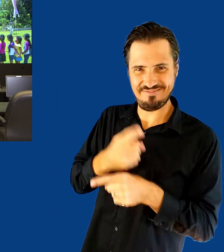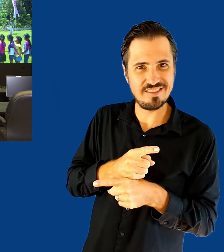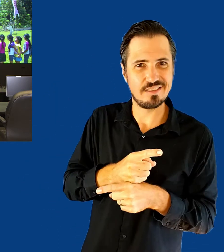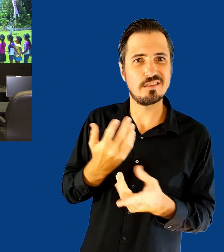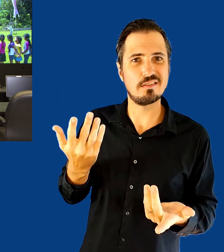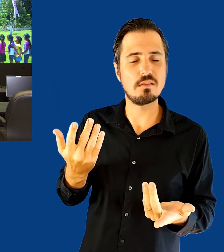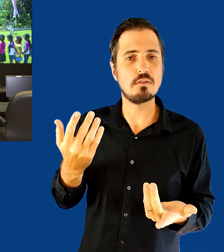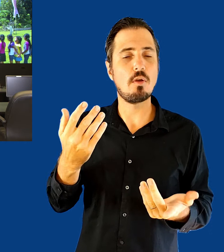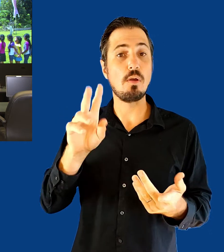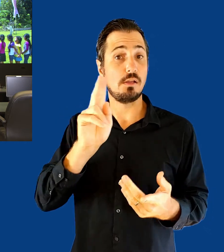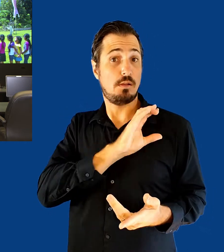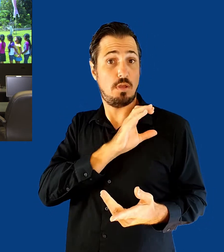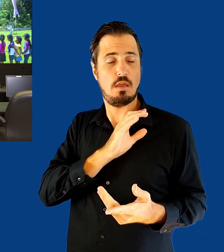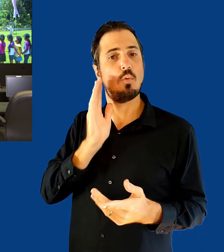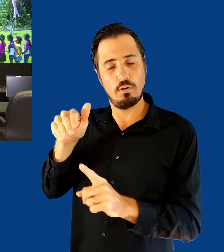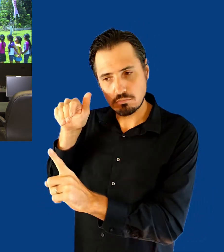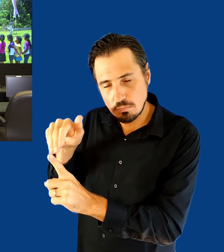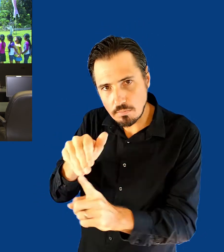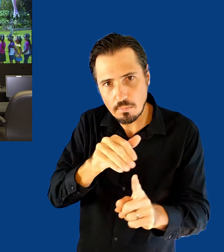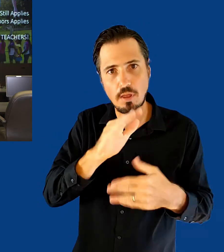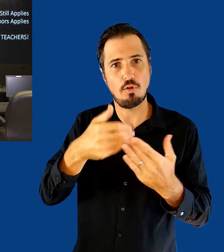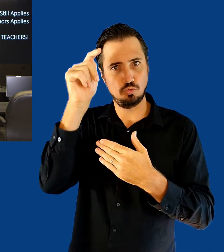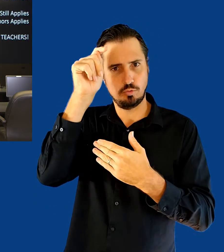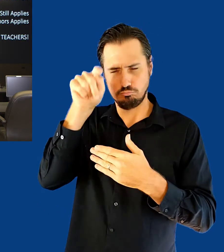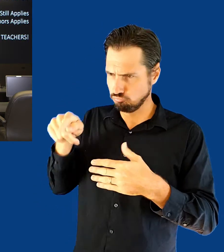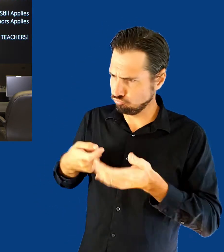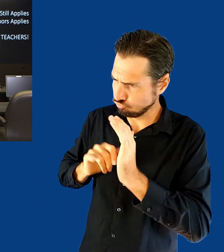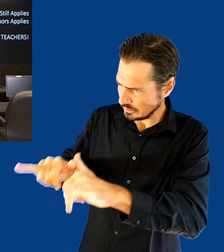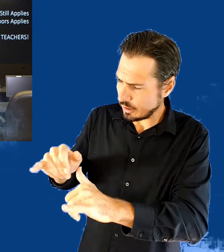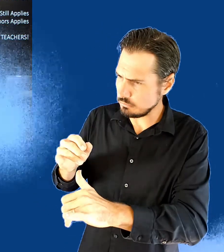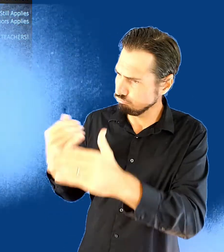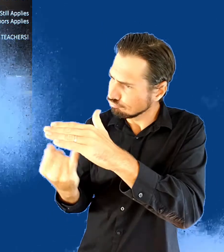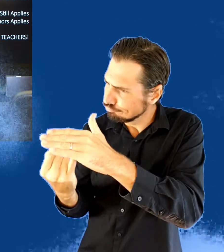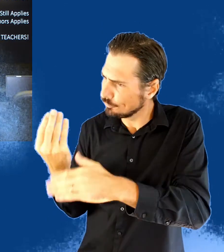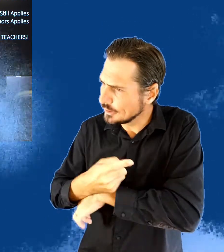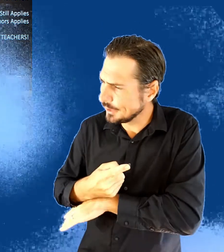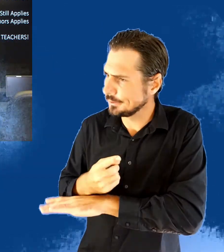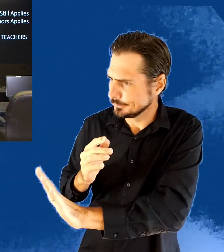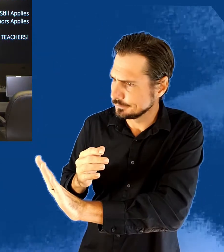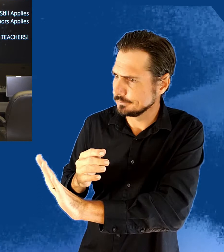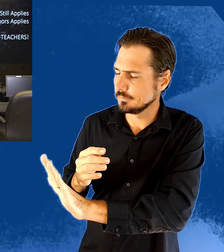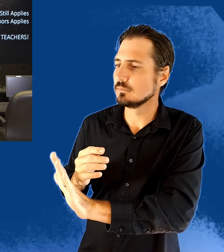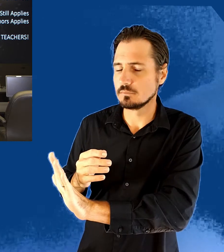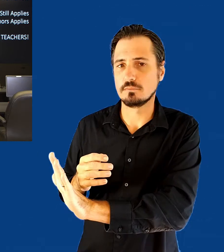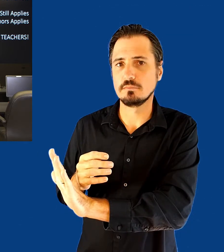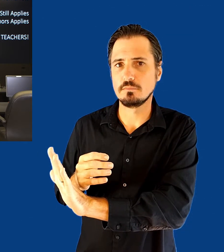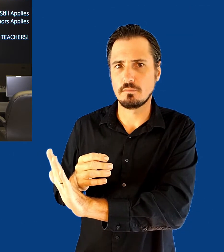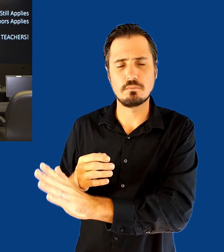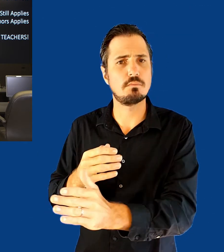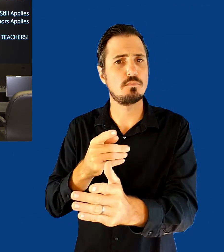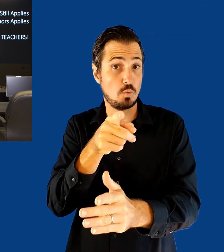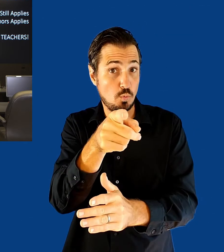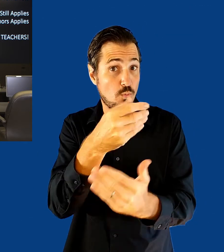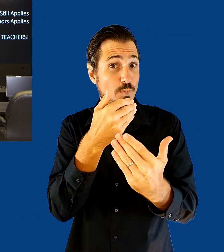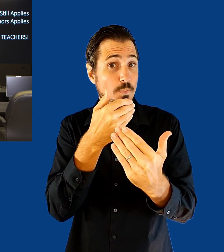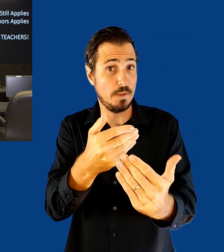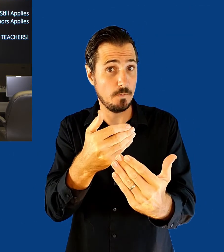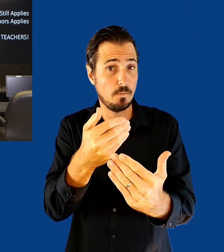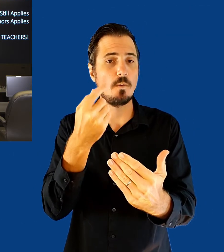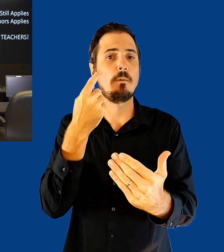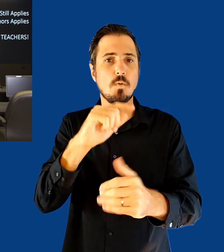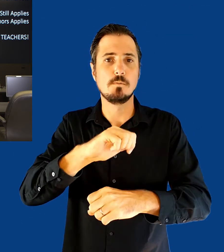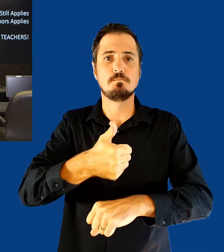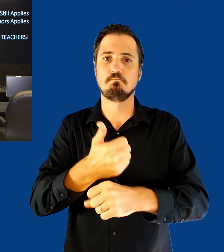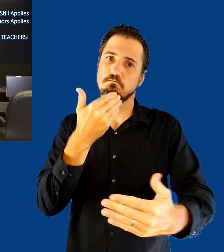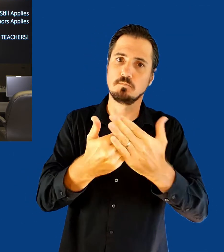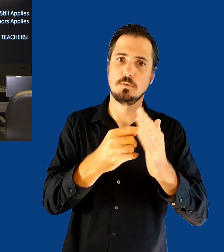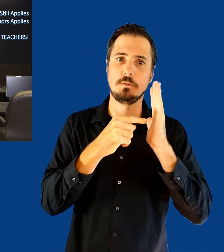Thank you for continuing to hold everyone in our community to a higher standard and for setting the example of how we do things in a way that is right and pono.